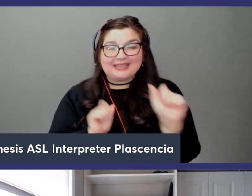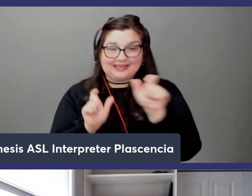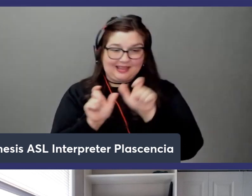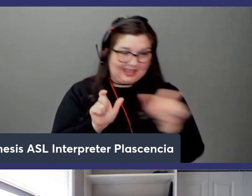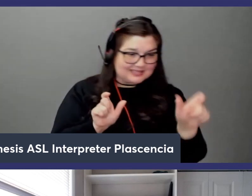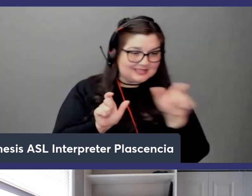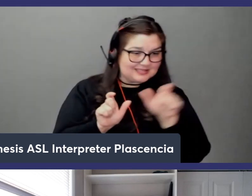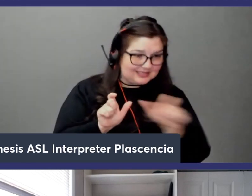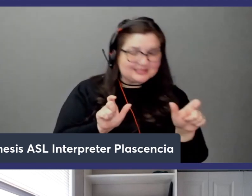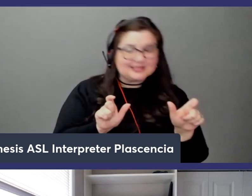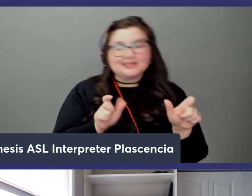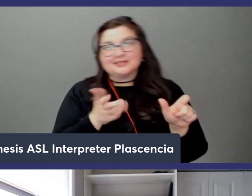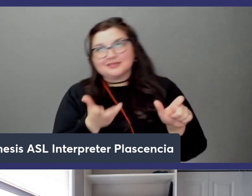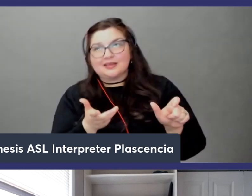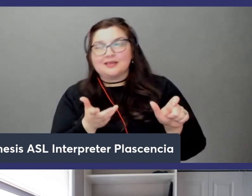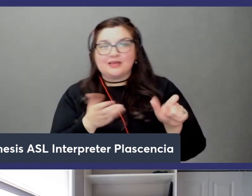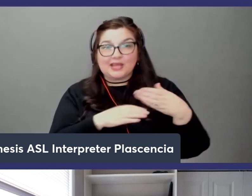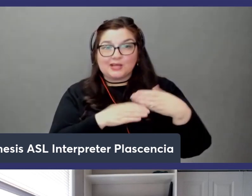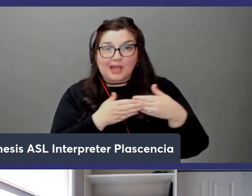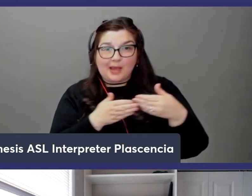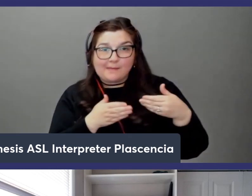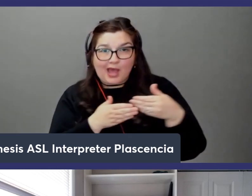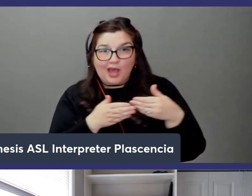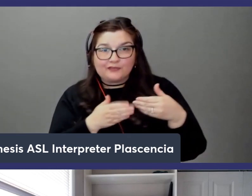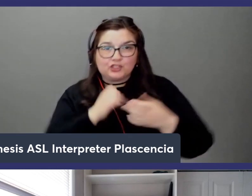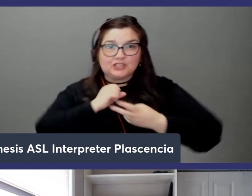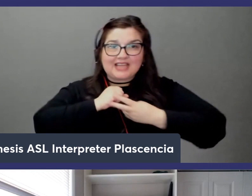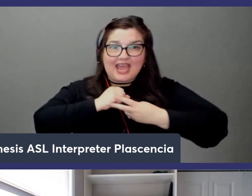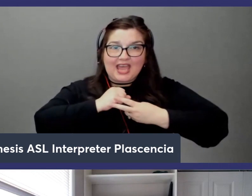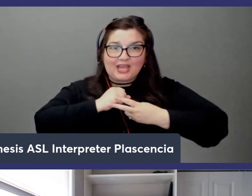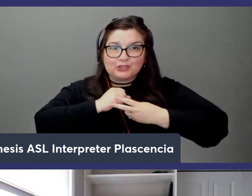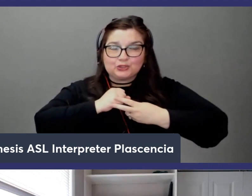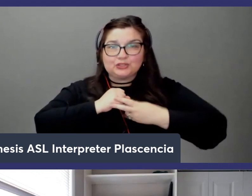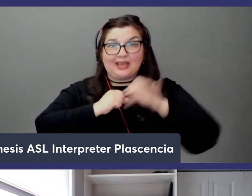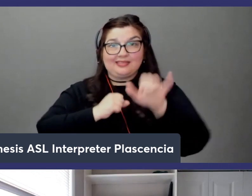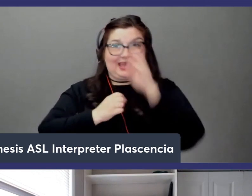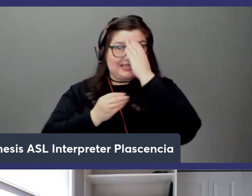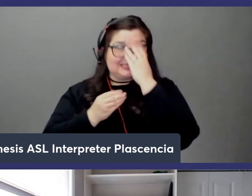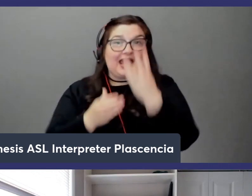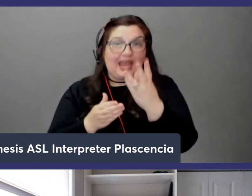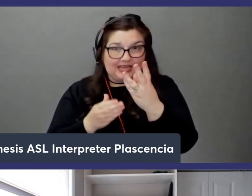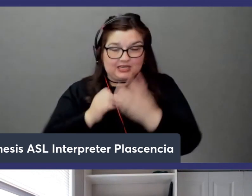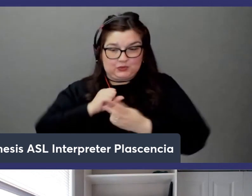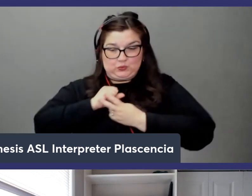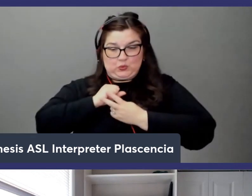there's a buffer cash where you basically, that data is stored locally